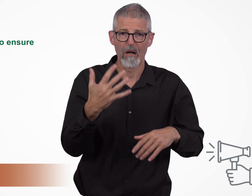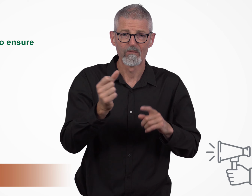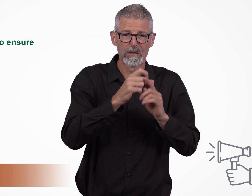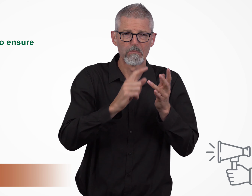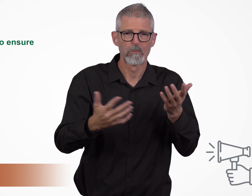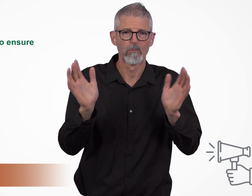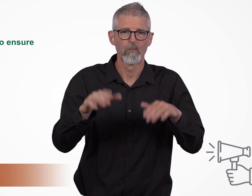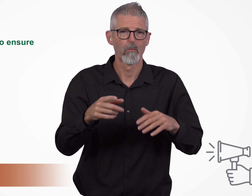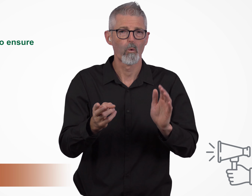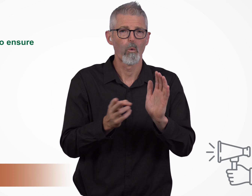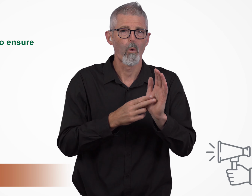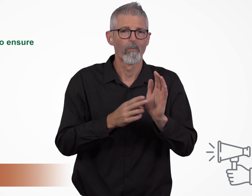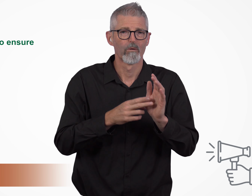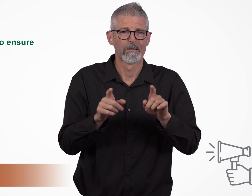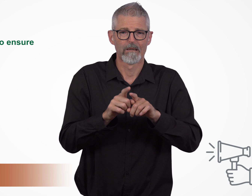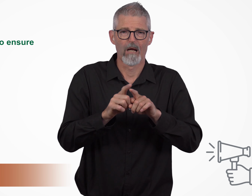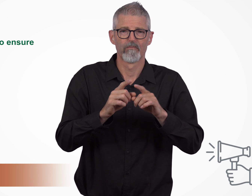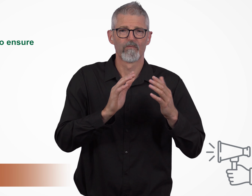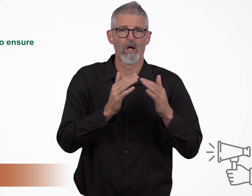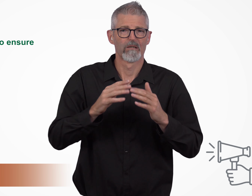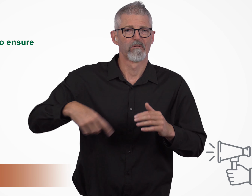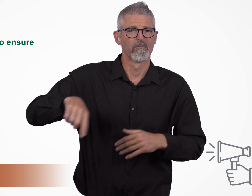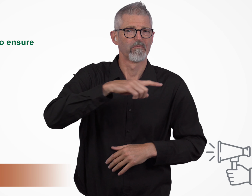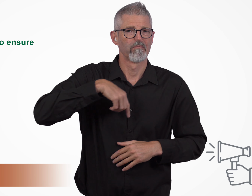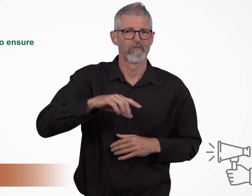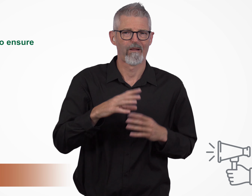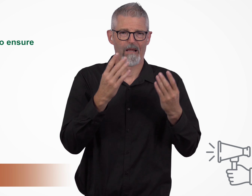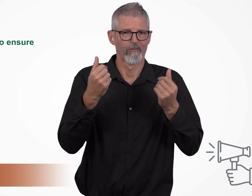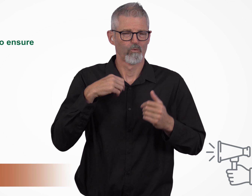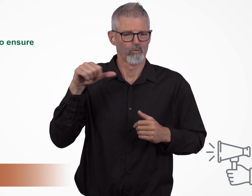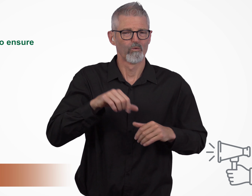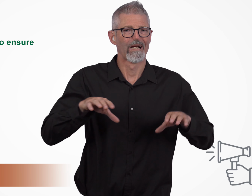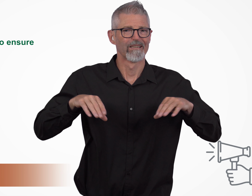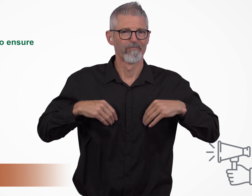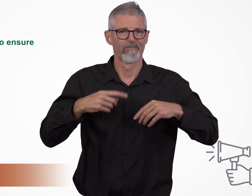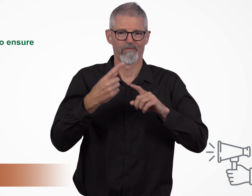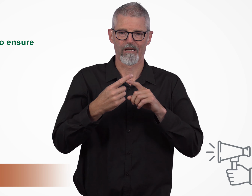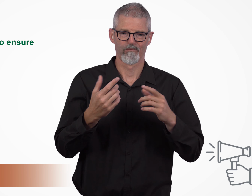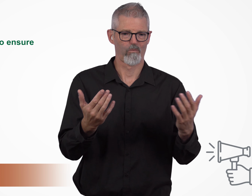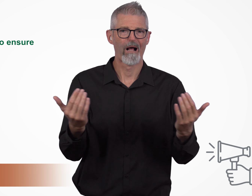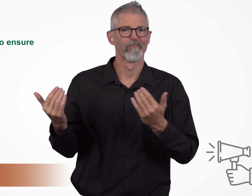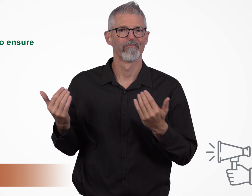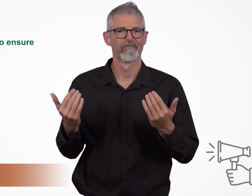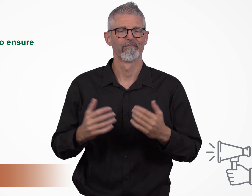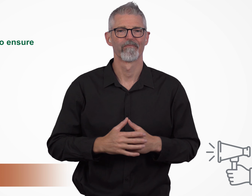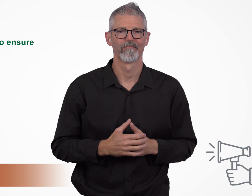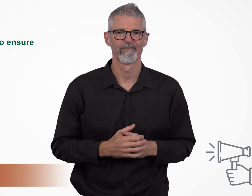disability is something to be welcomed as part of our society